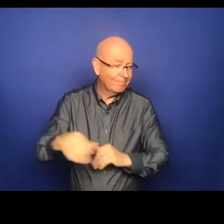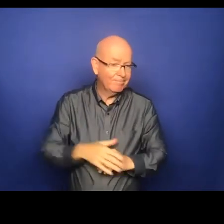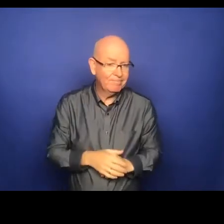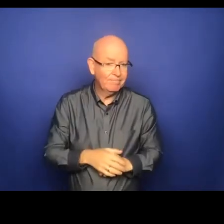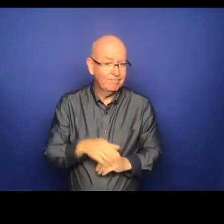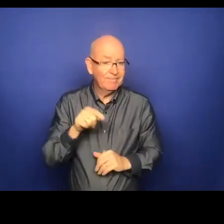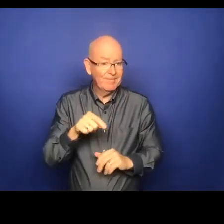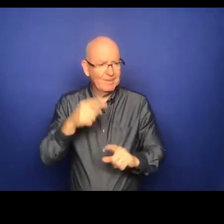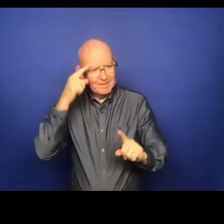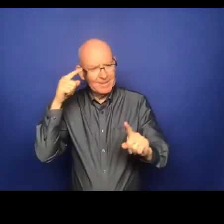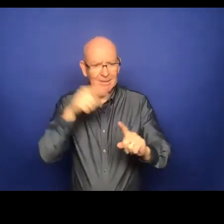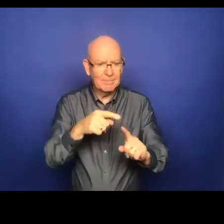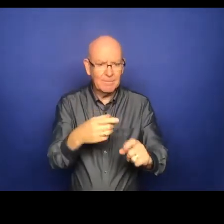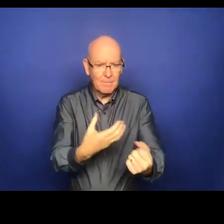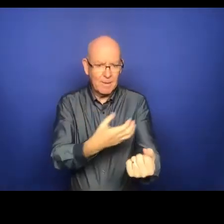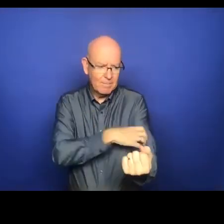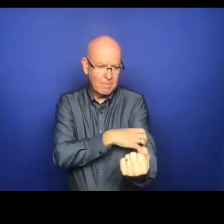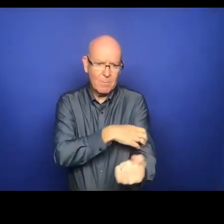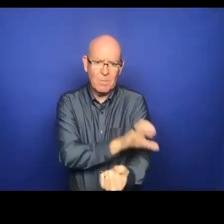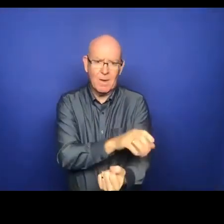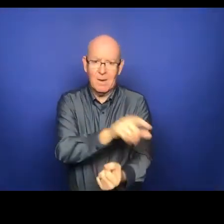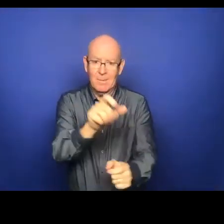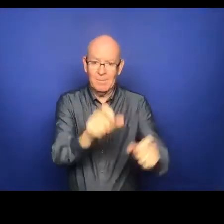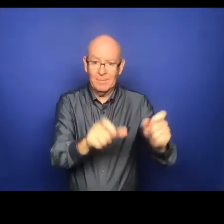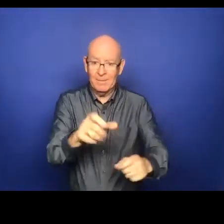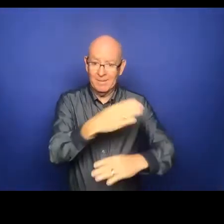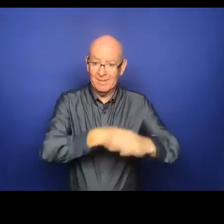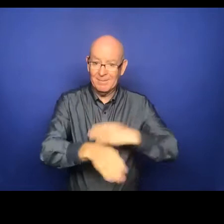of the ESCW